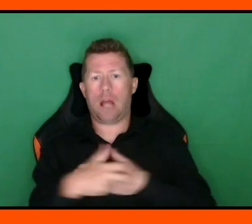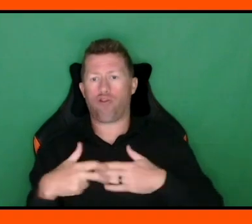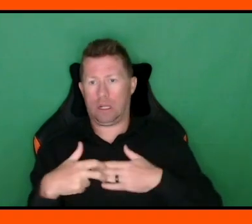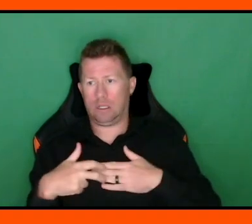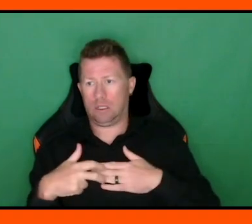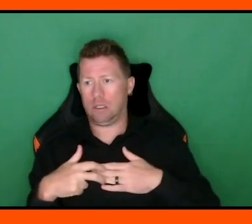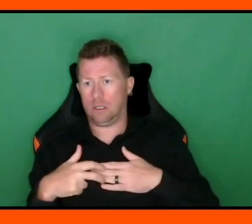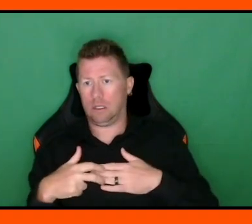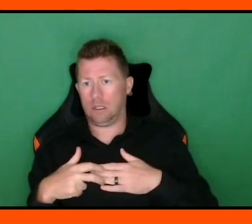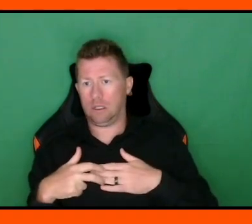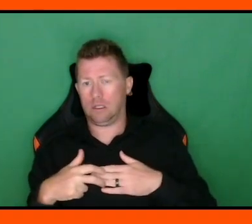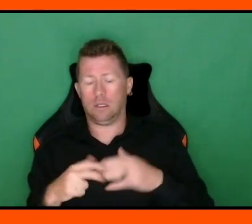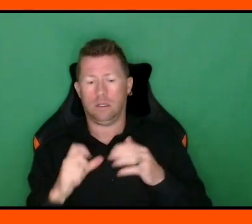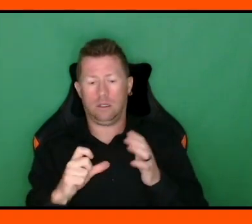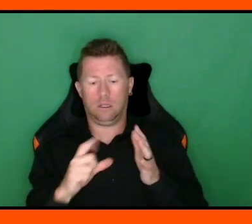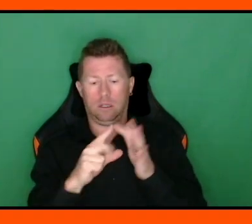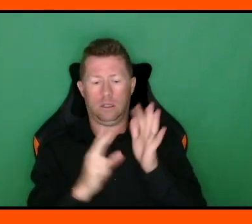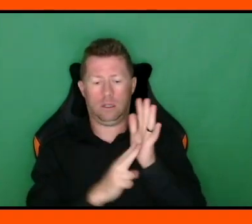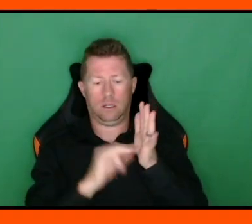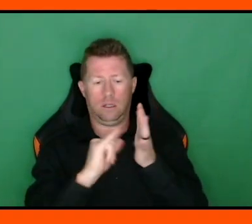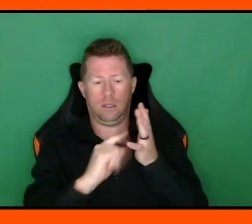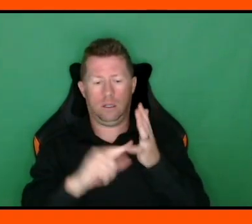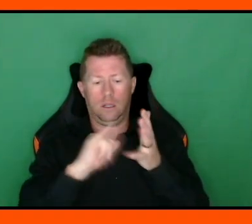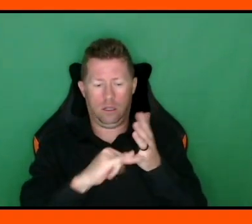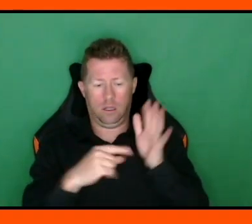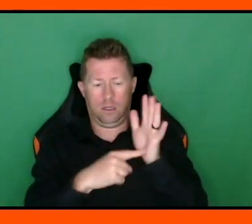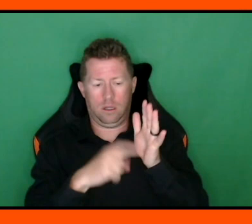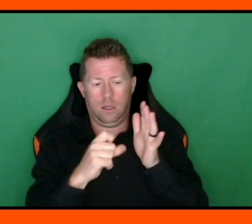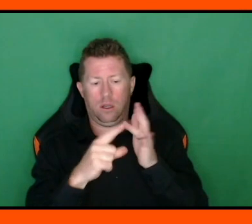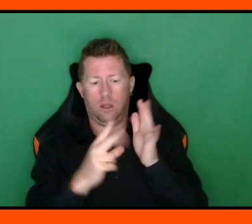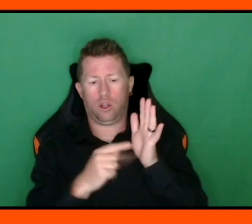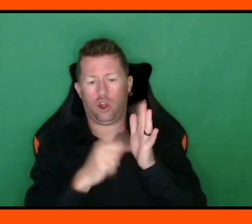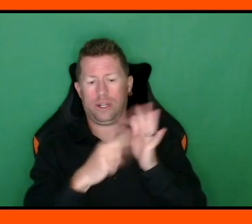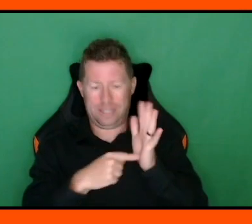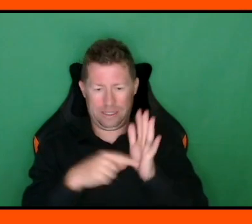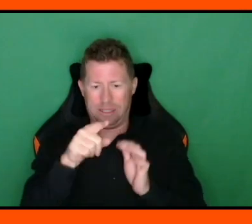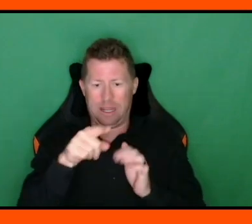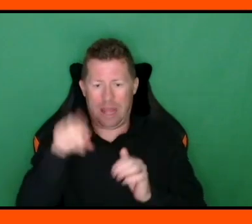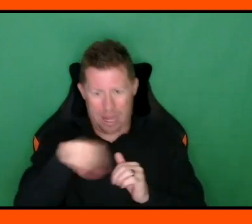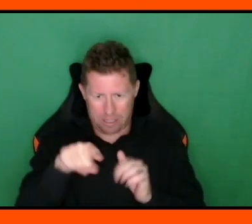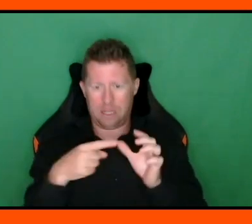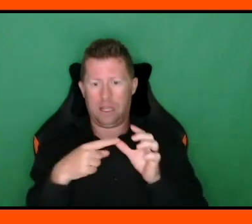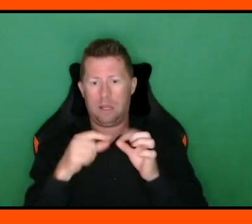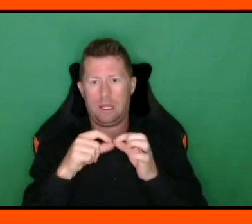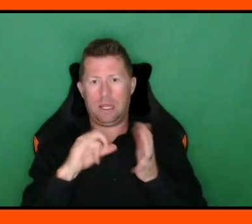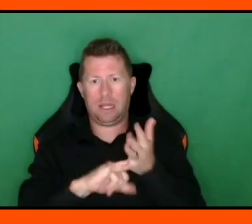which is census.content.abs.gov.au, so we can remove it for you